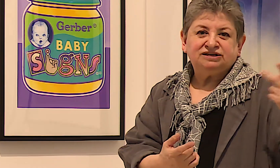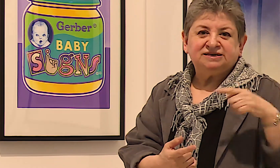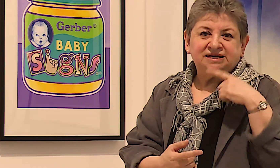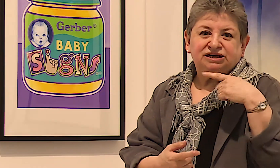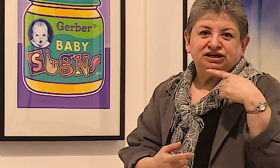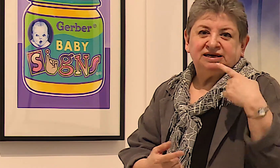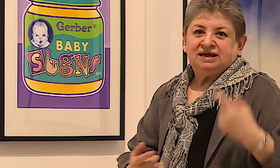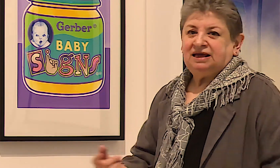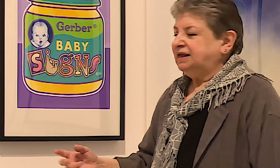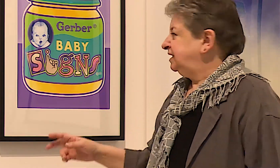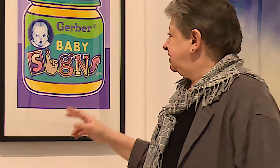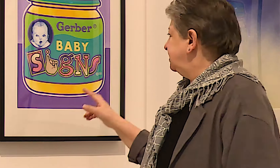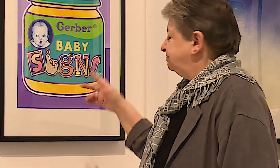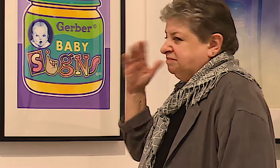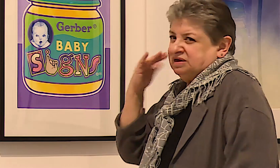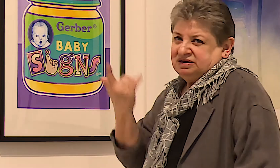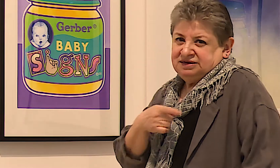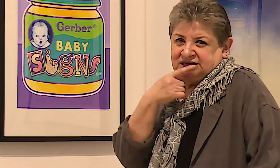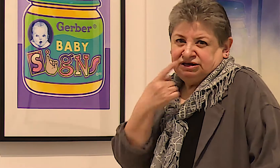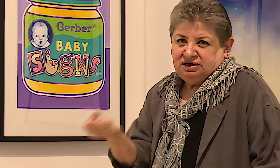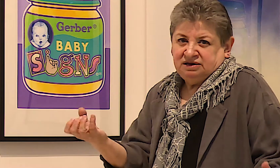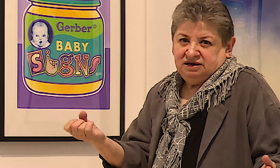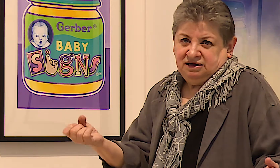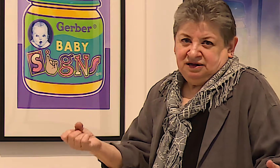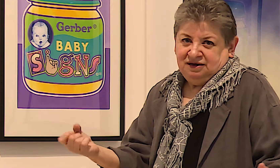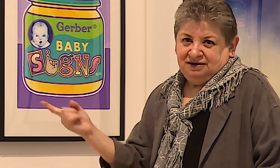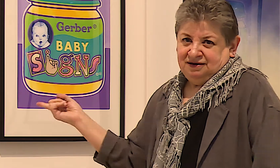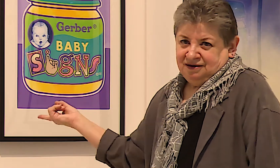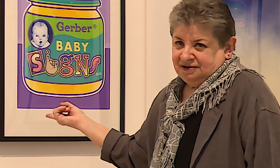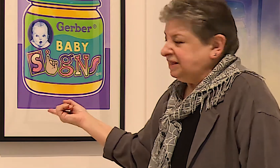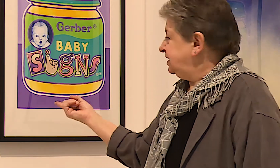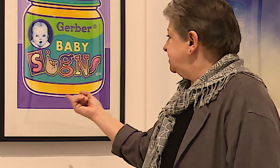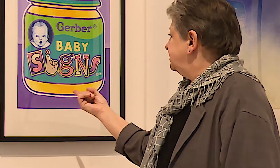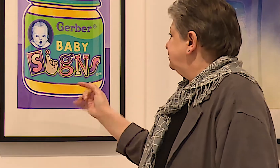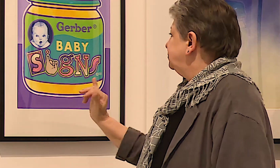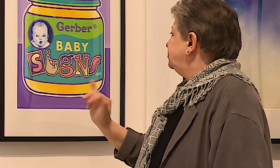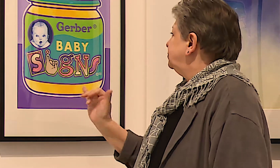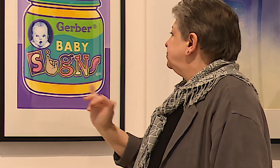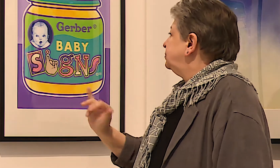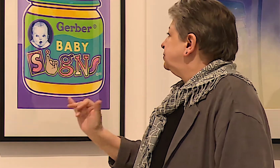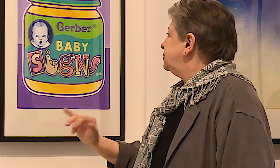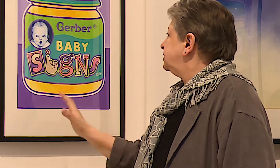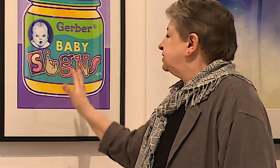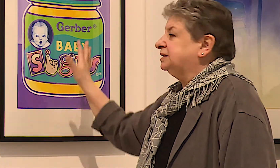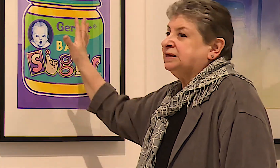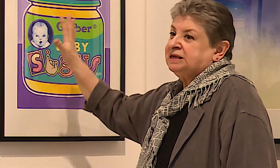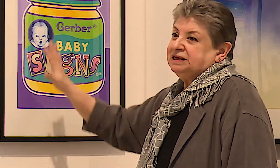"D" stands for "Deaf" and "H" for "hearing," because hearing babies learned sign, too.